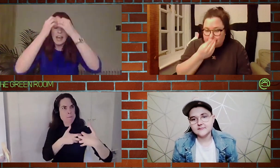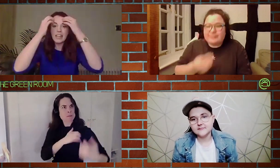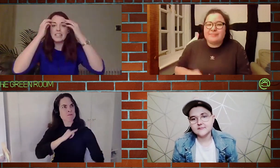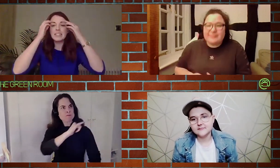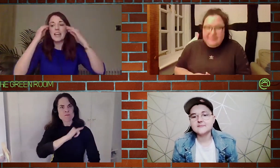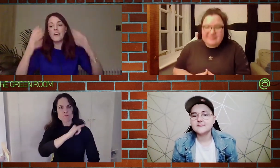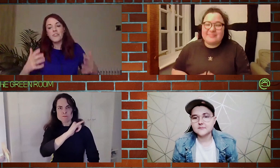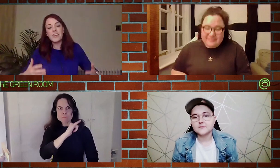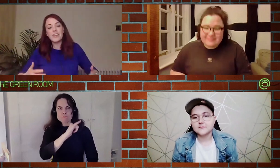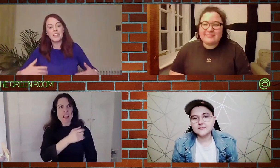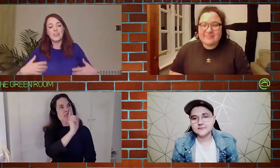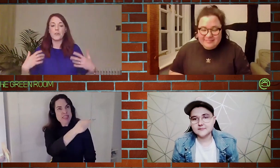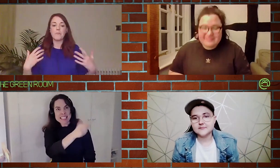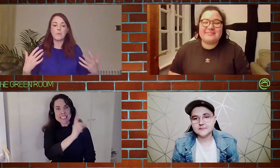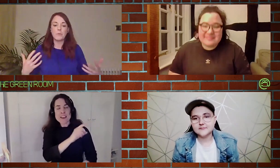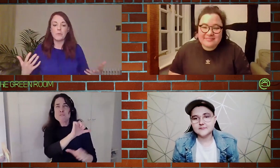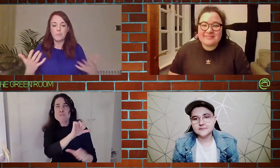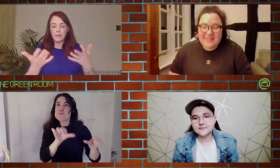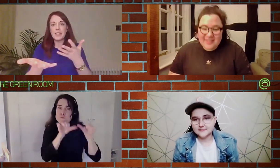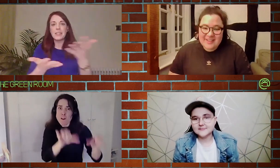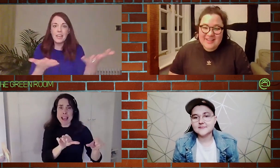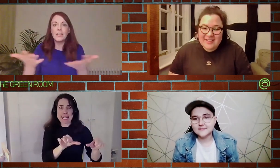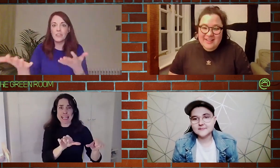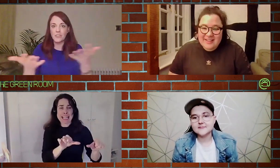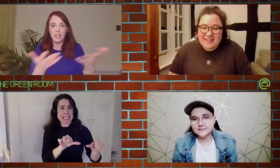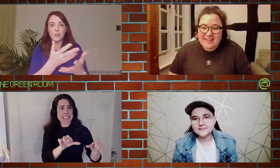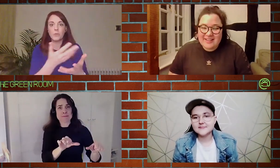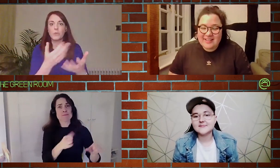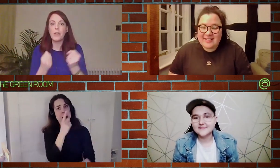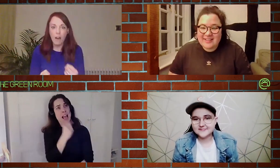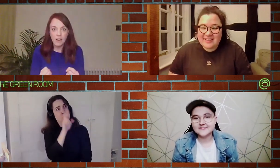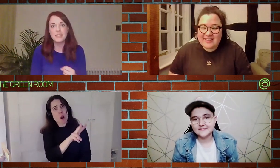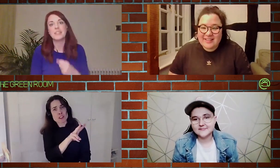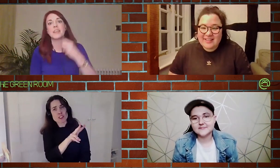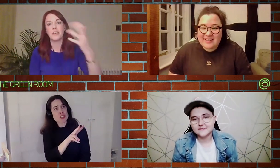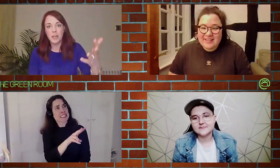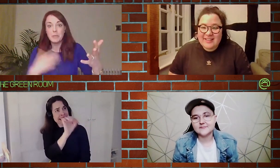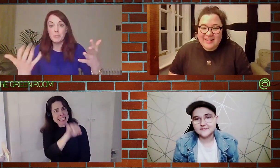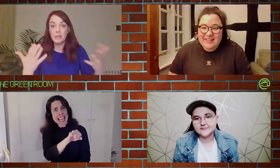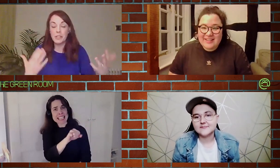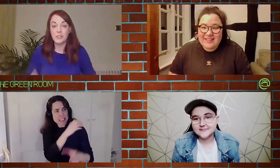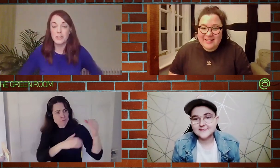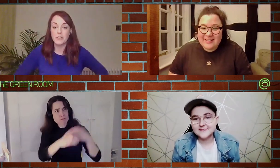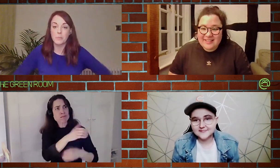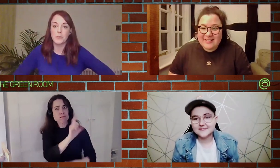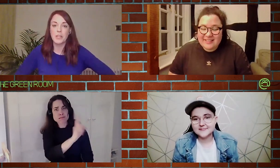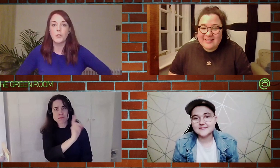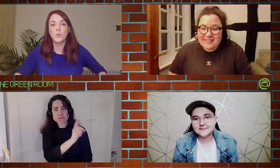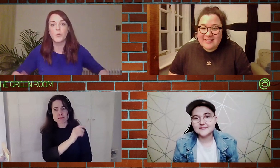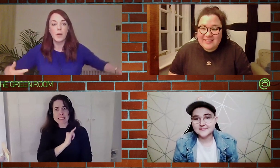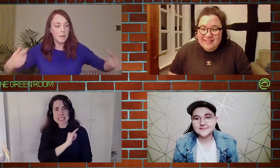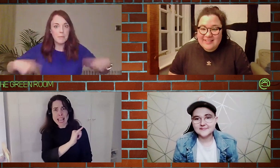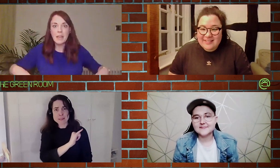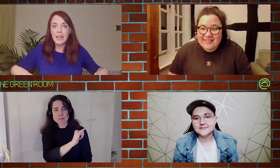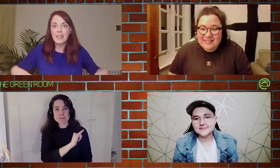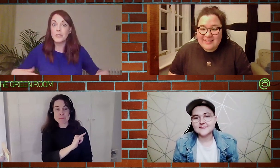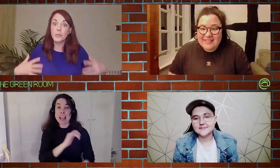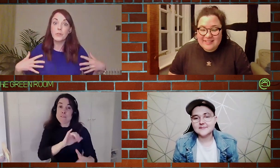and it's that feeling, you know, I mean. And thankfully you know we are seeing people like yourselves up on stage. So maybe kids who